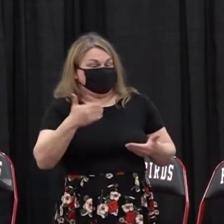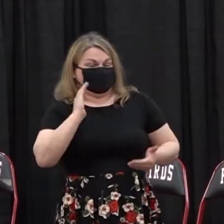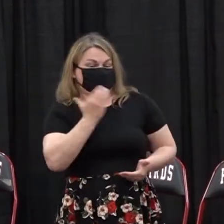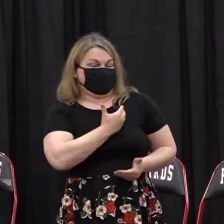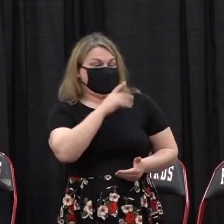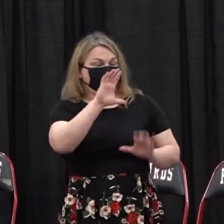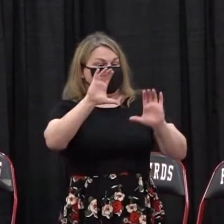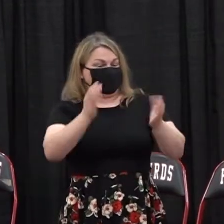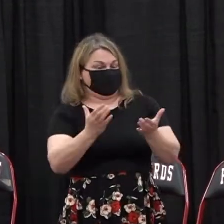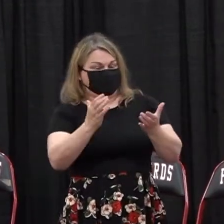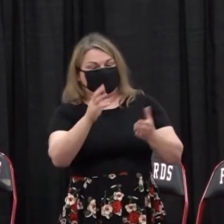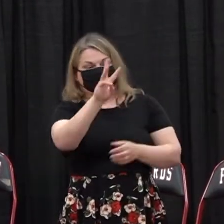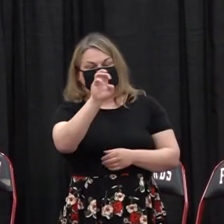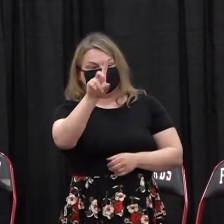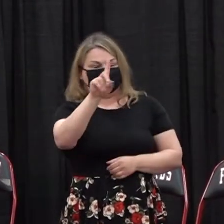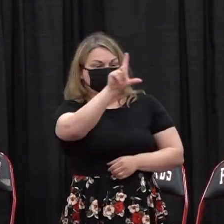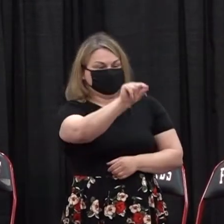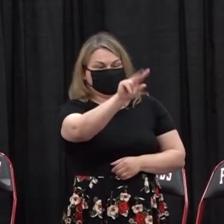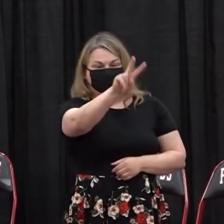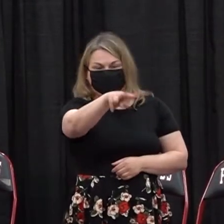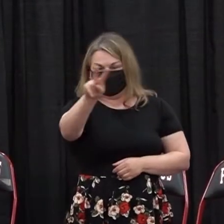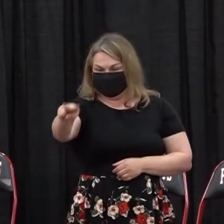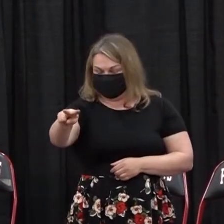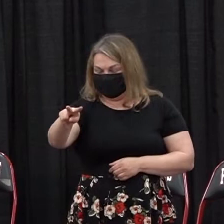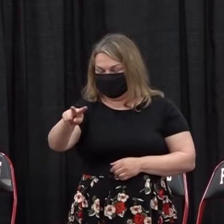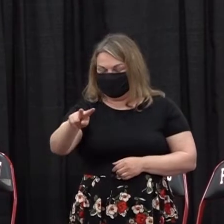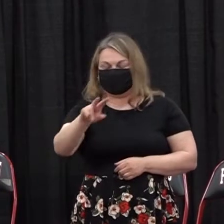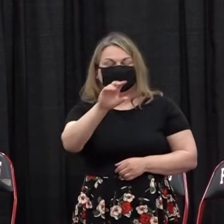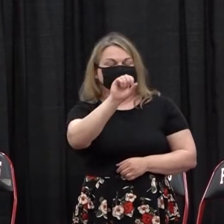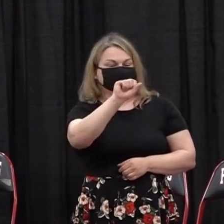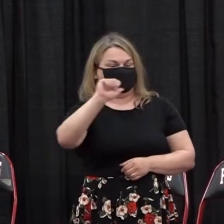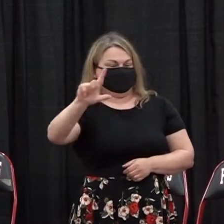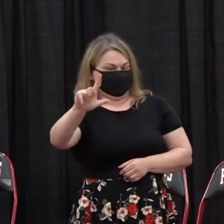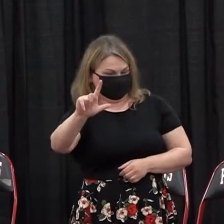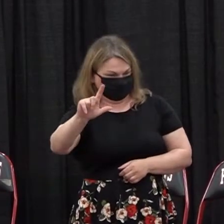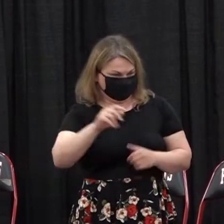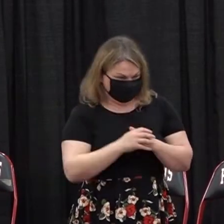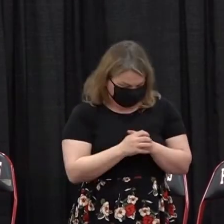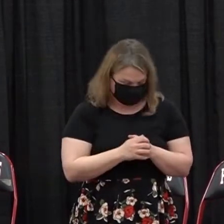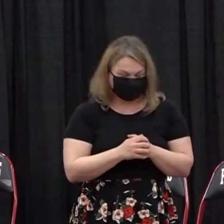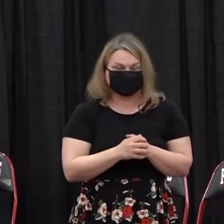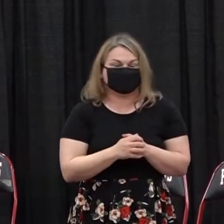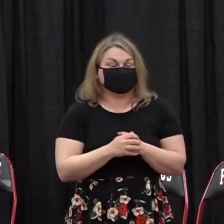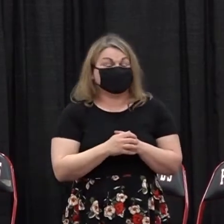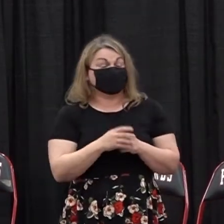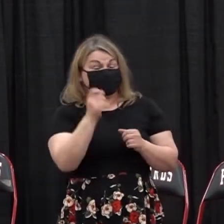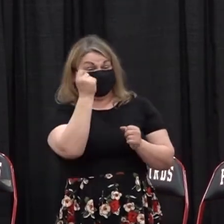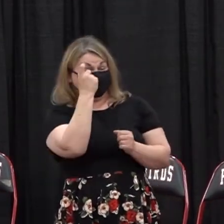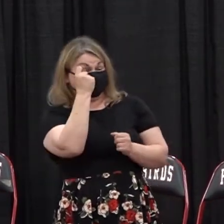Now it's time to introduce our Class of 2022 salutatorian.